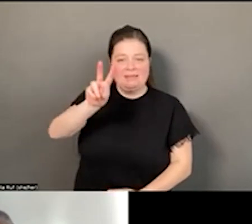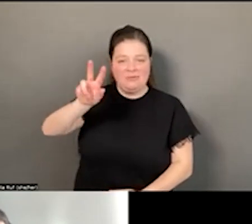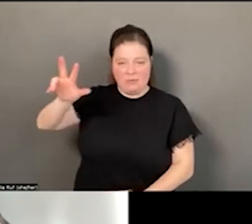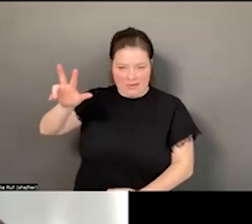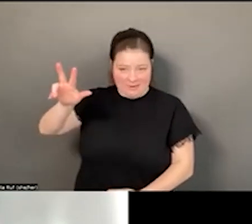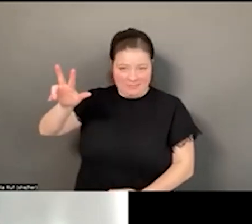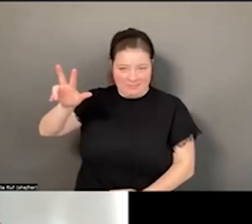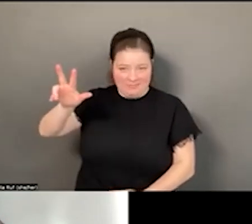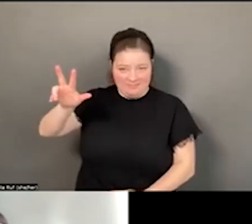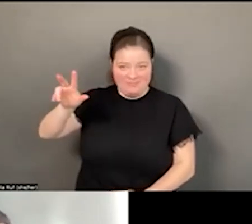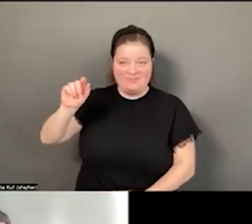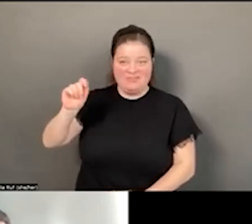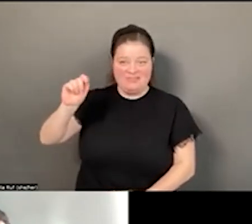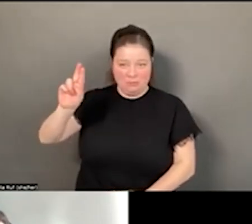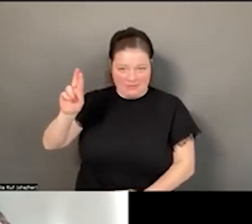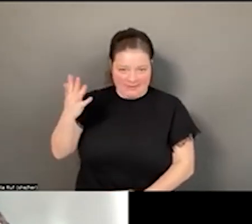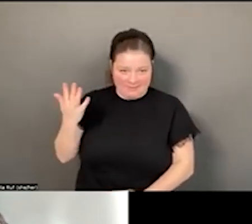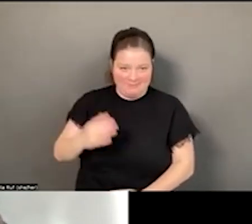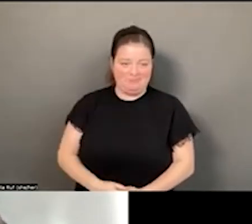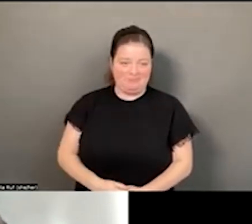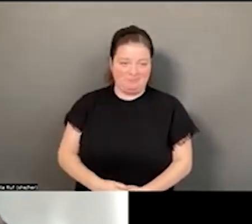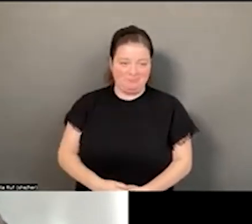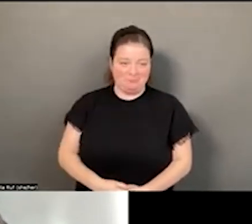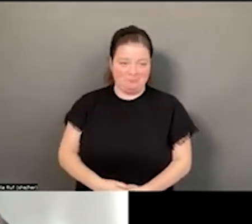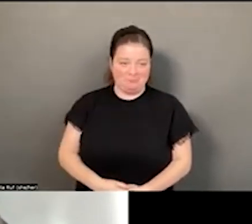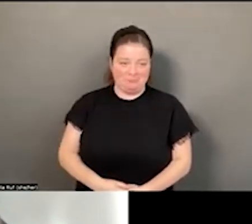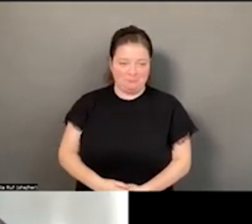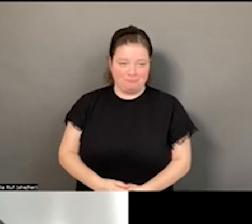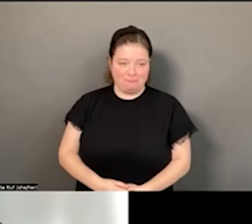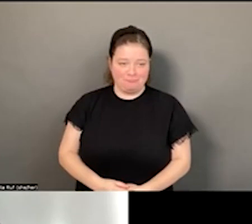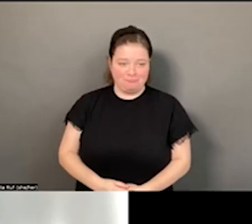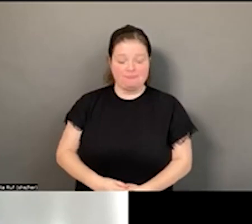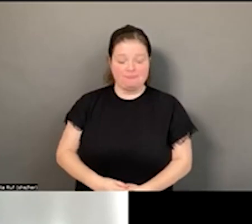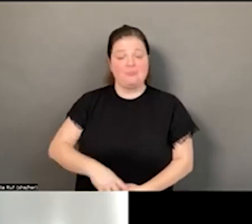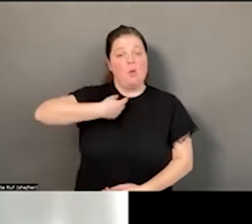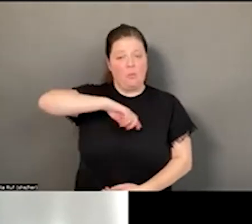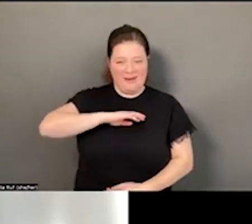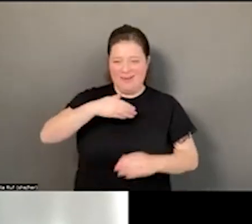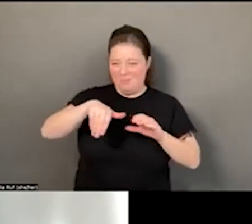our national members will be the ones creating the national delegations,